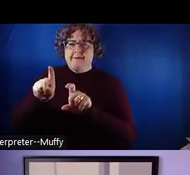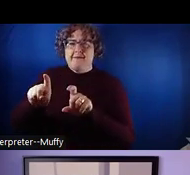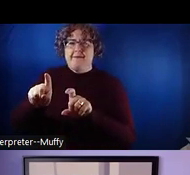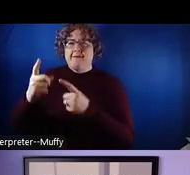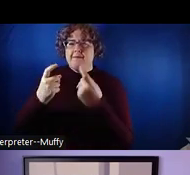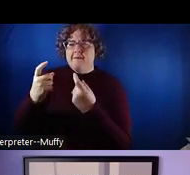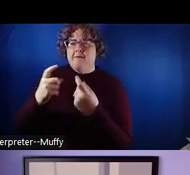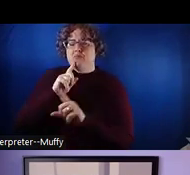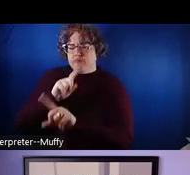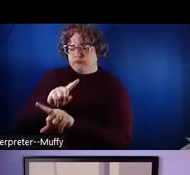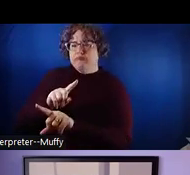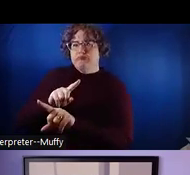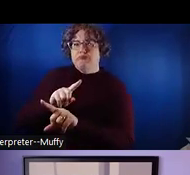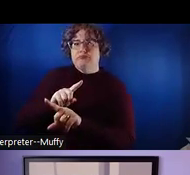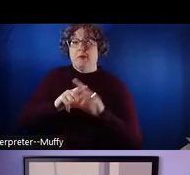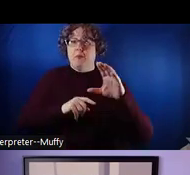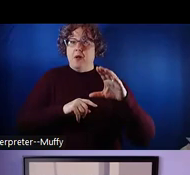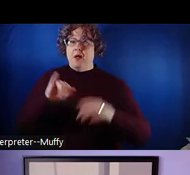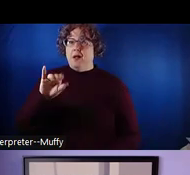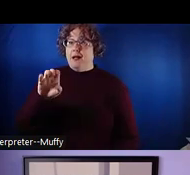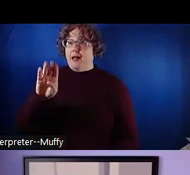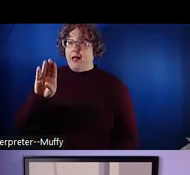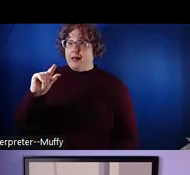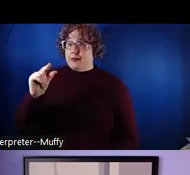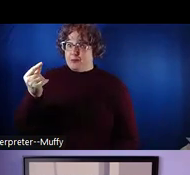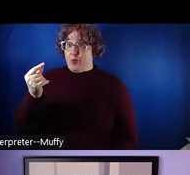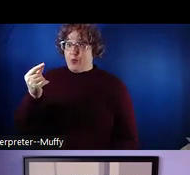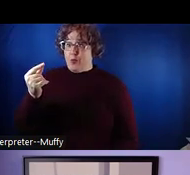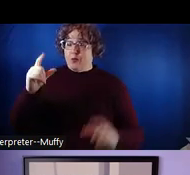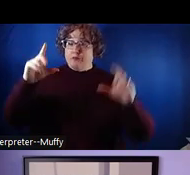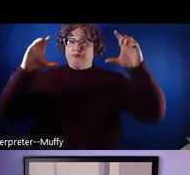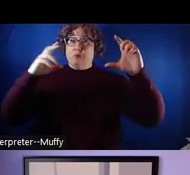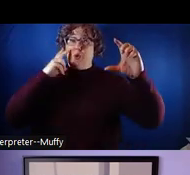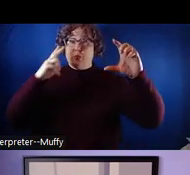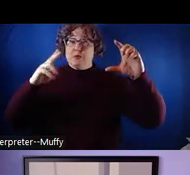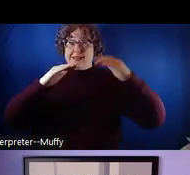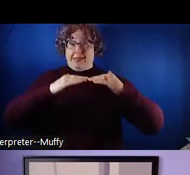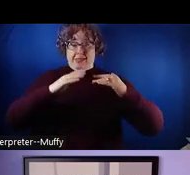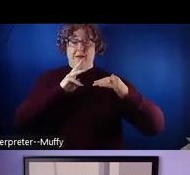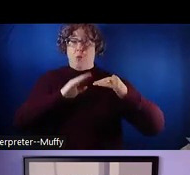but like an iceberg, what is below or what is above the surface is just that tip,